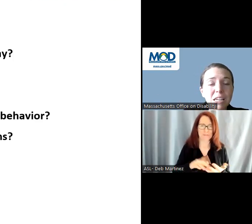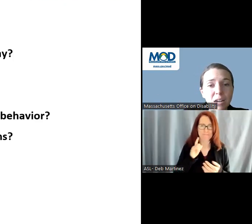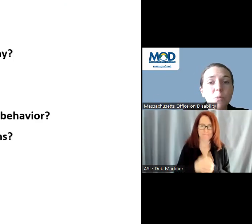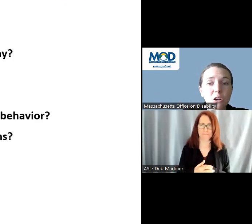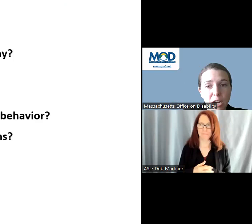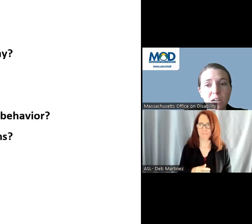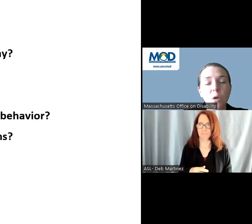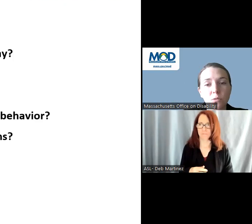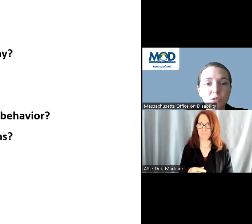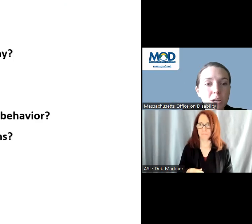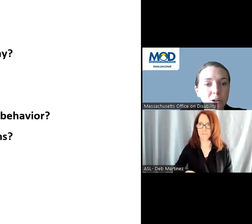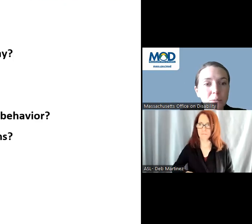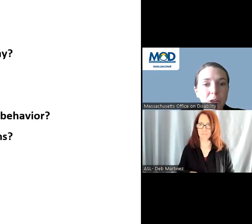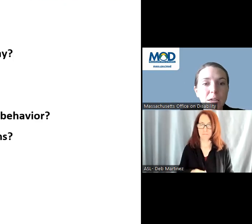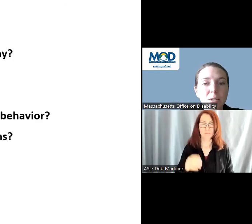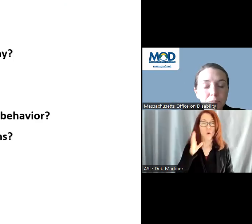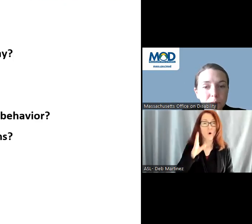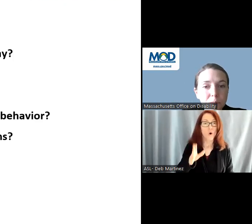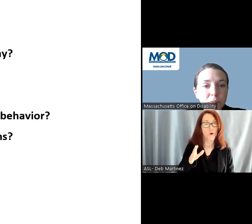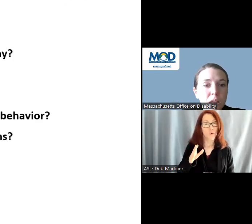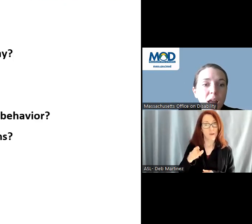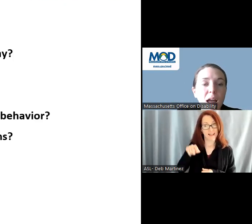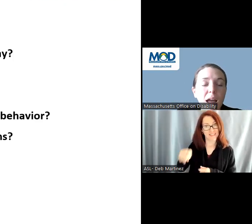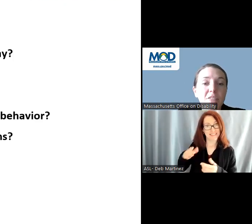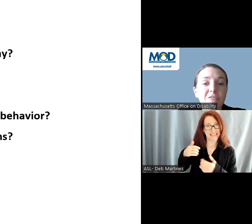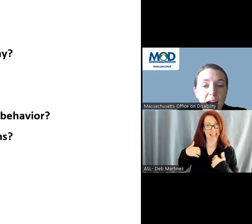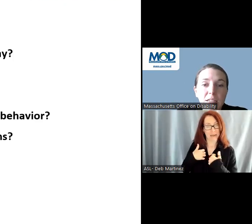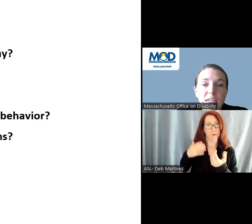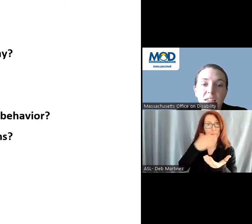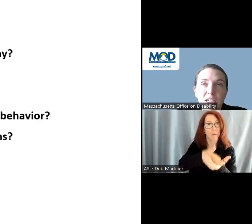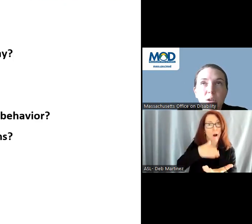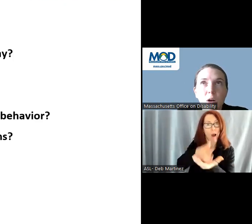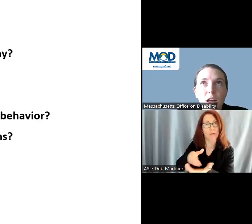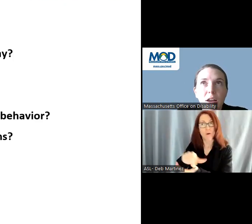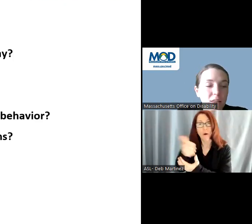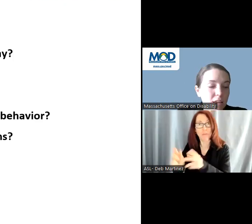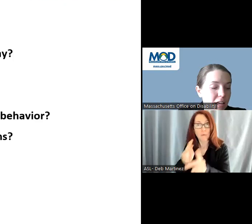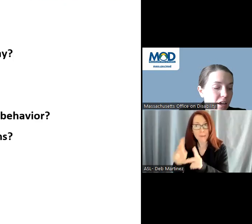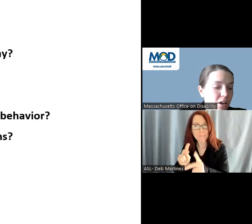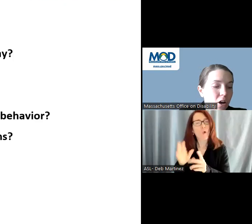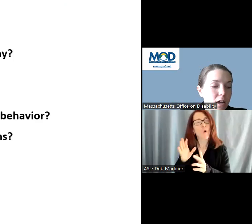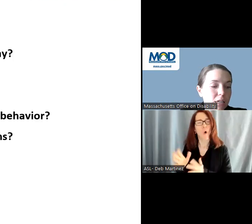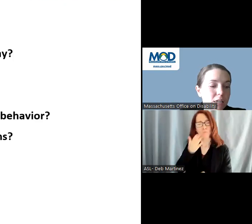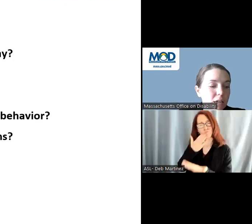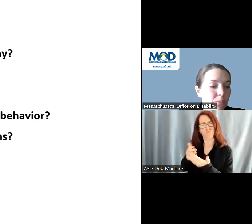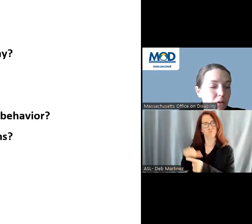is the animal well trained and won't disrupt other employees and then finally and this is the one that I think